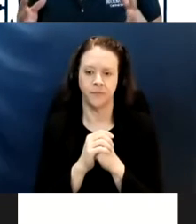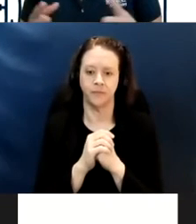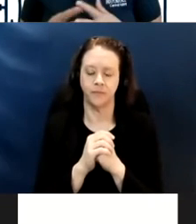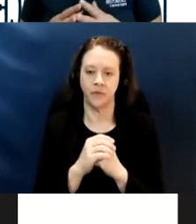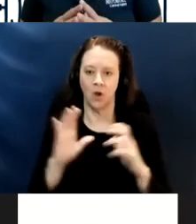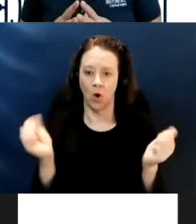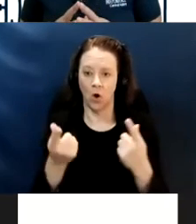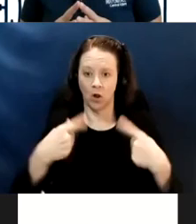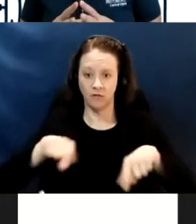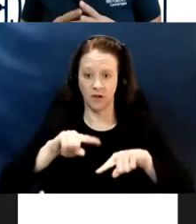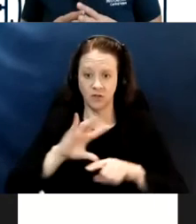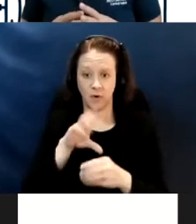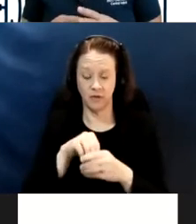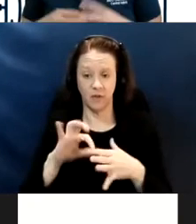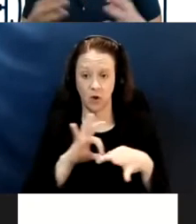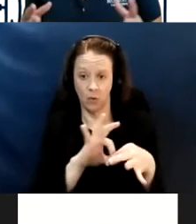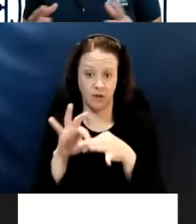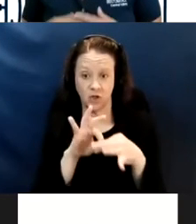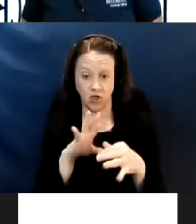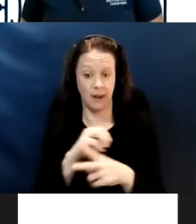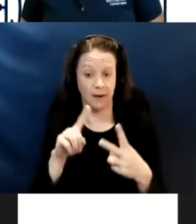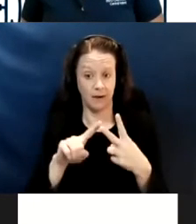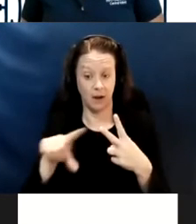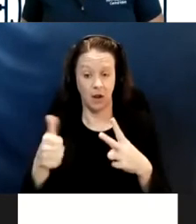in the coalition, as well as other agencies,